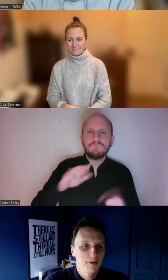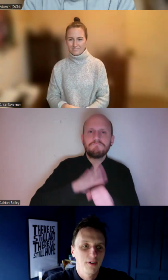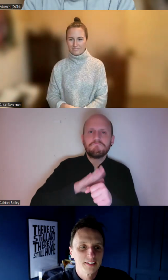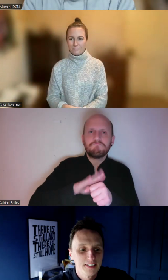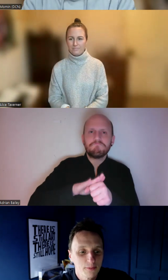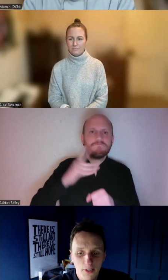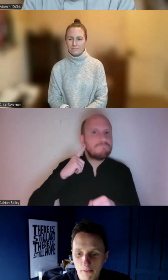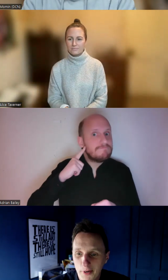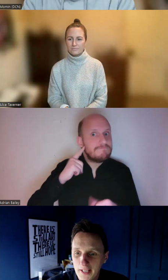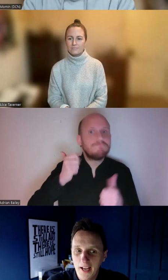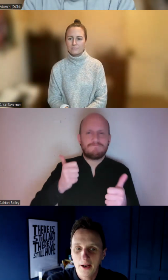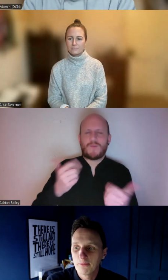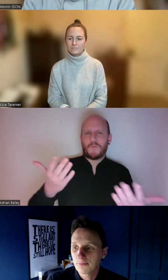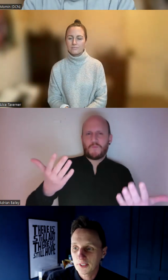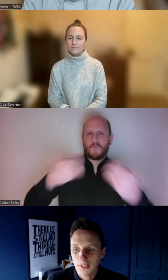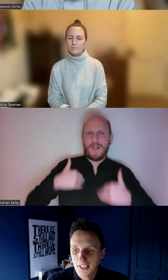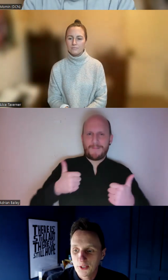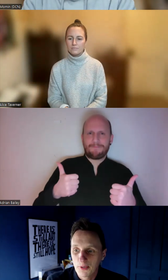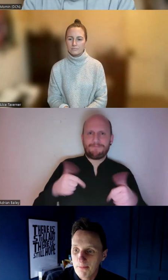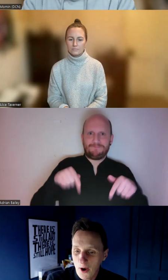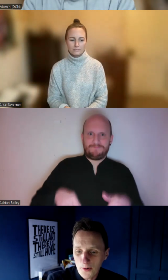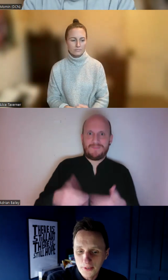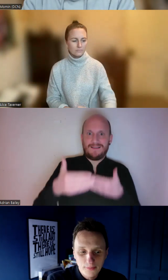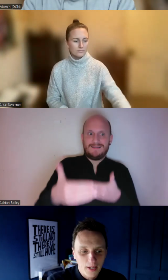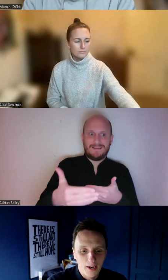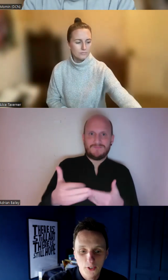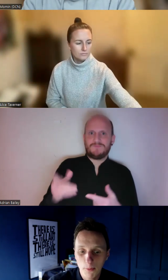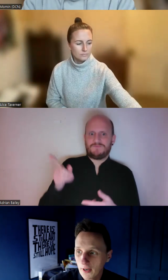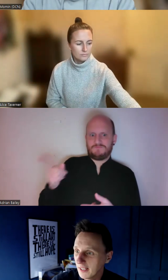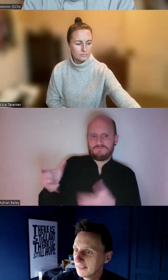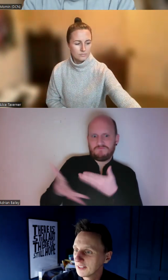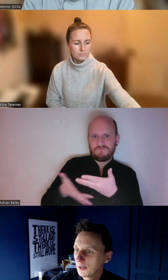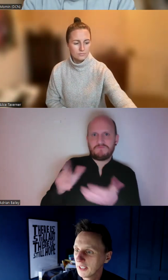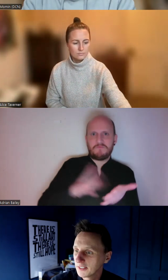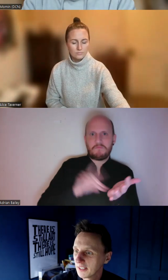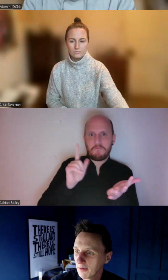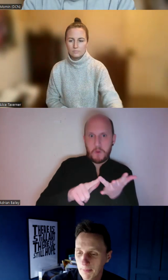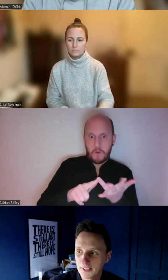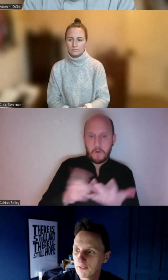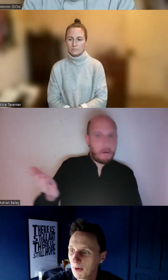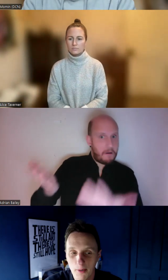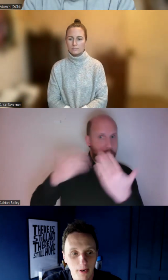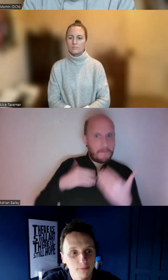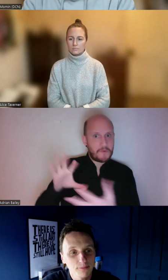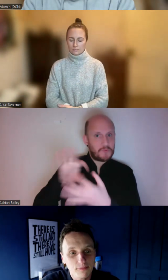Perfect. Welcome, everybody, to our session with Mo. Come on in. Join us. I'm going to pass over to Mo in a minute.